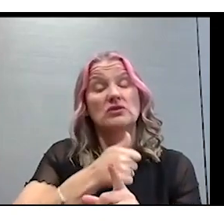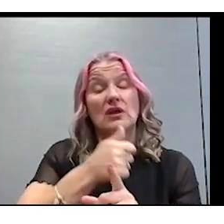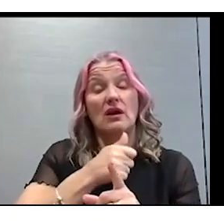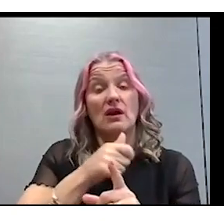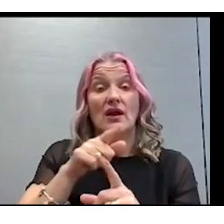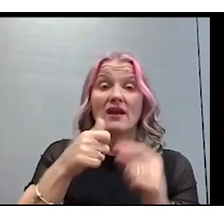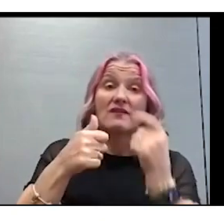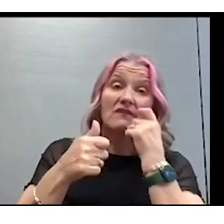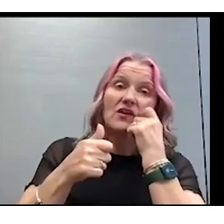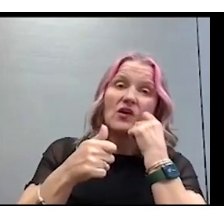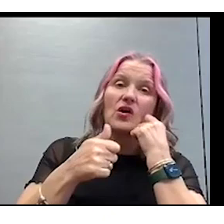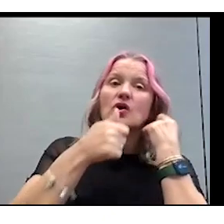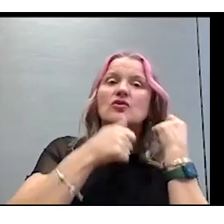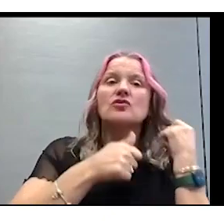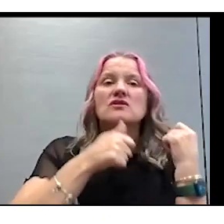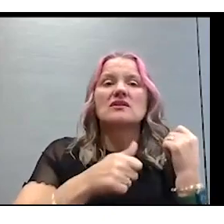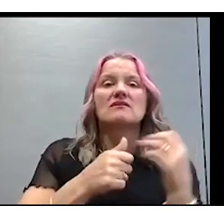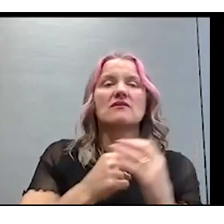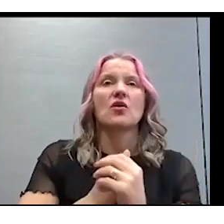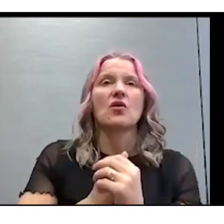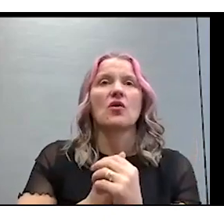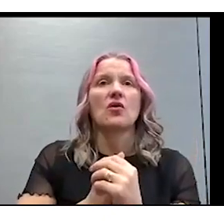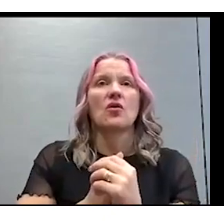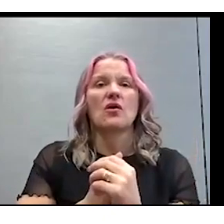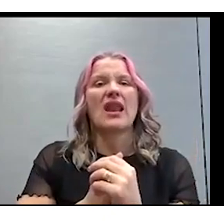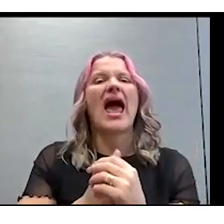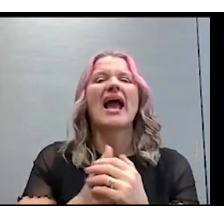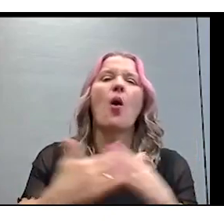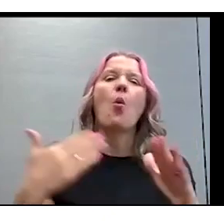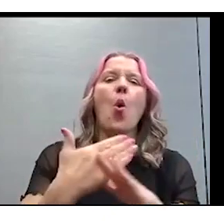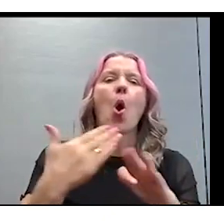using something for altering. So let's say I'm using word Copilot,